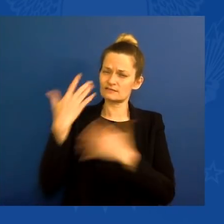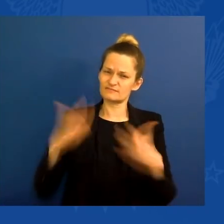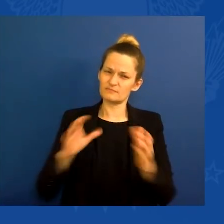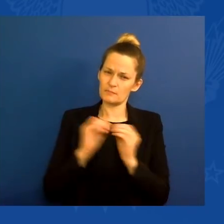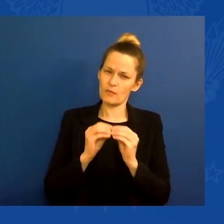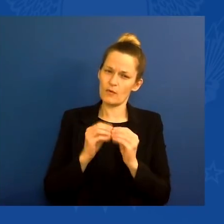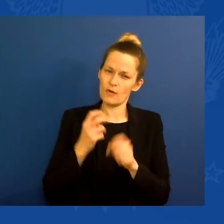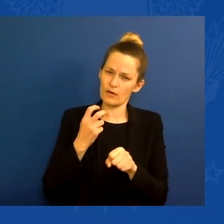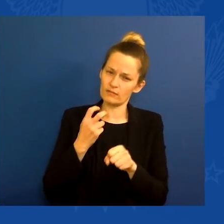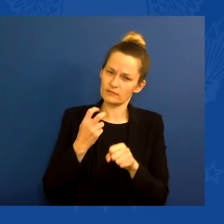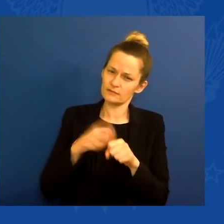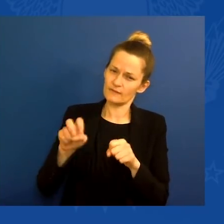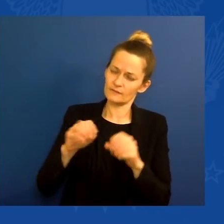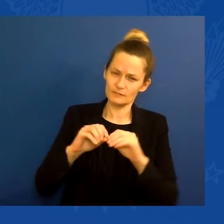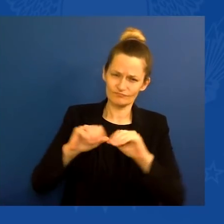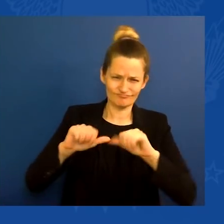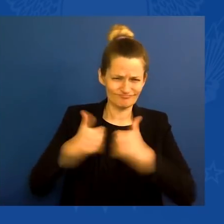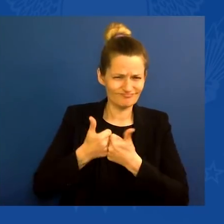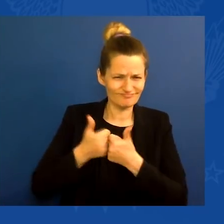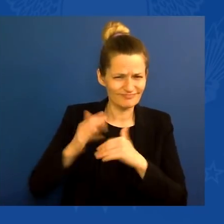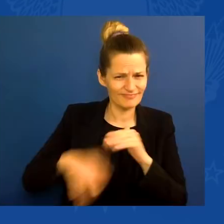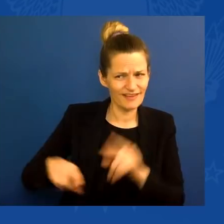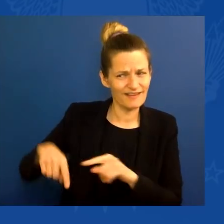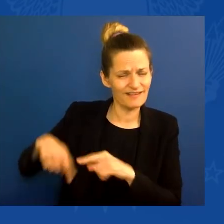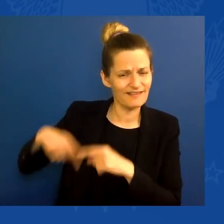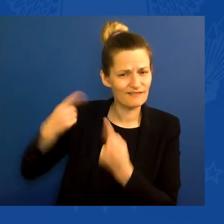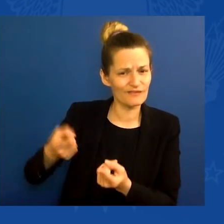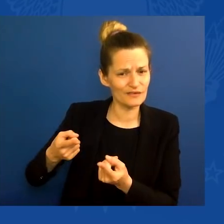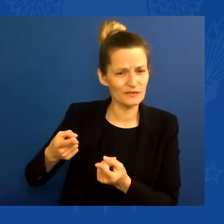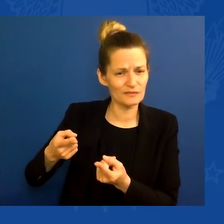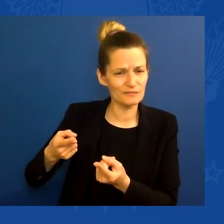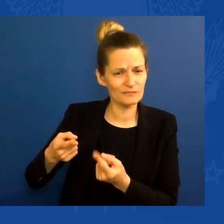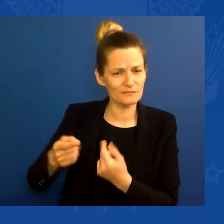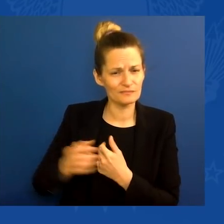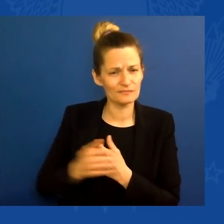COVID-19 -- one million deaths in America,